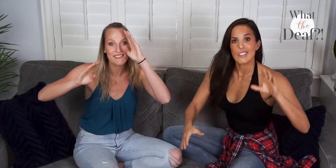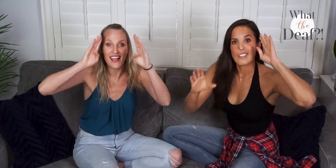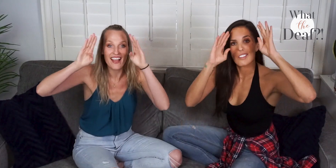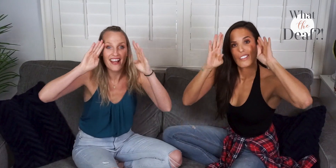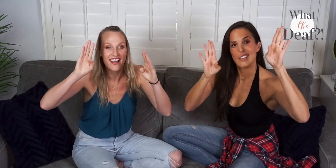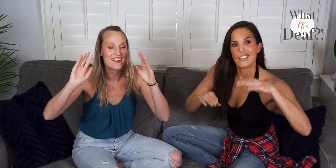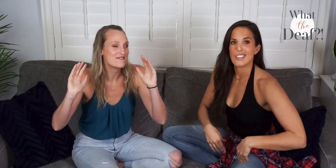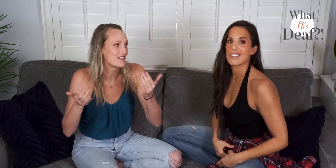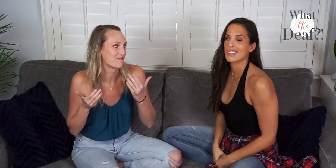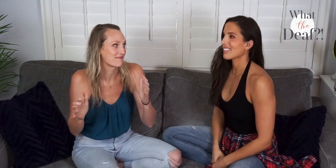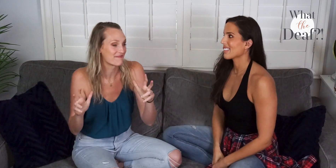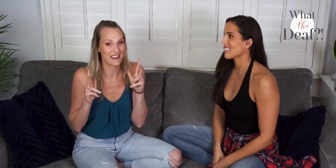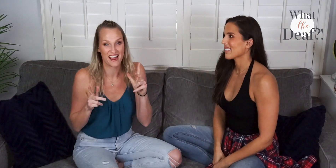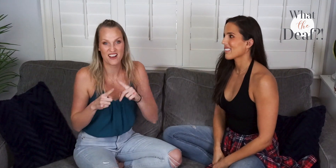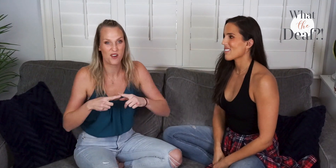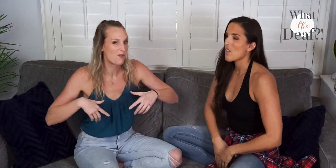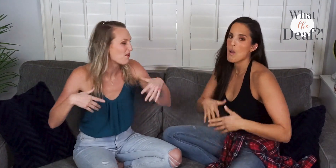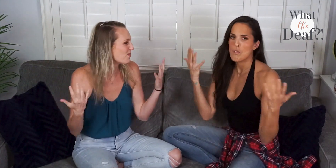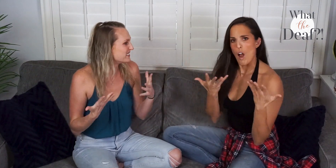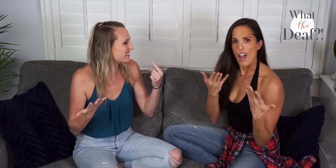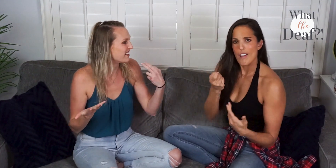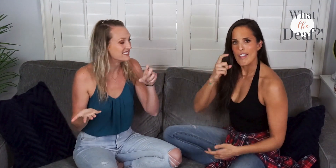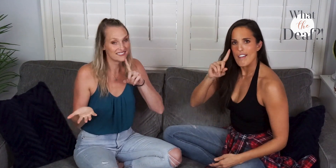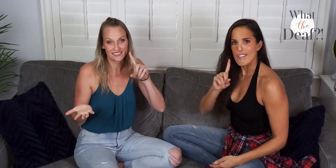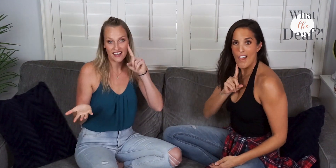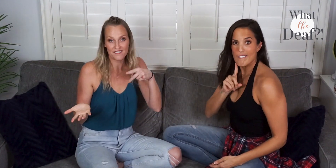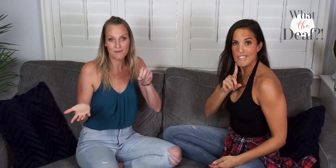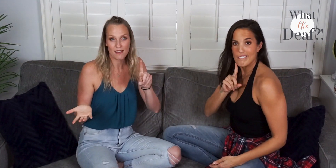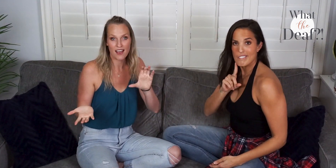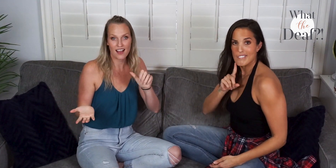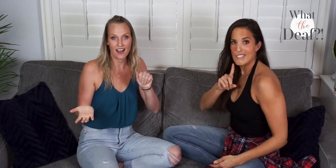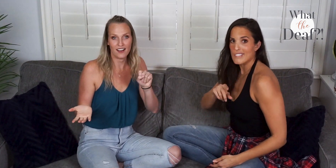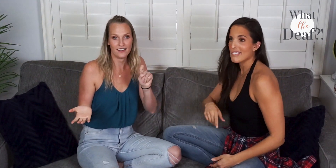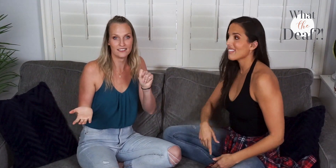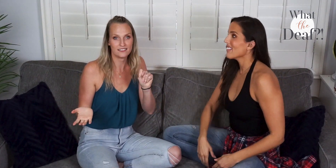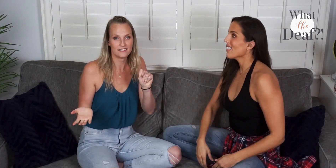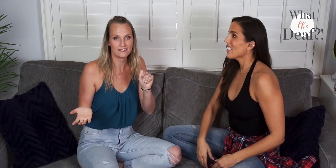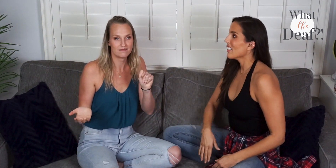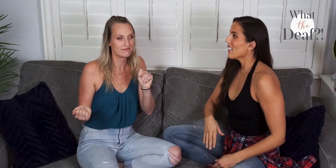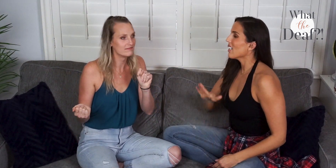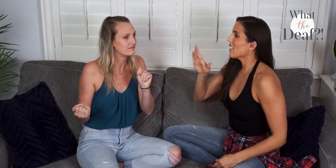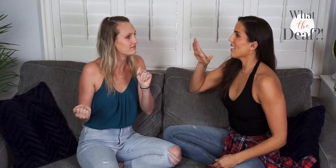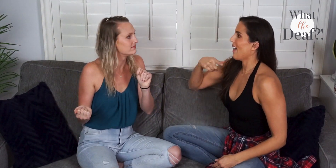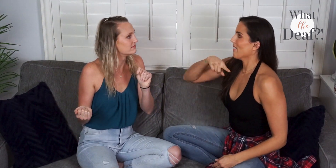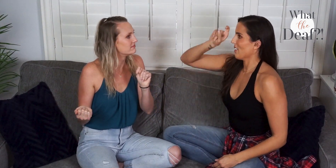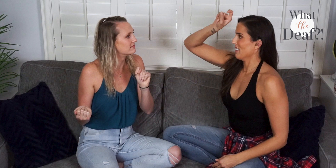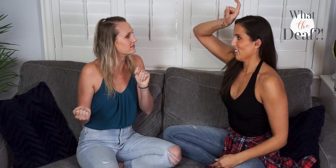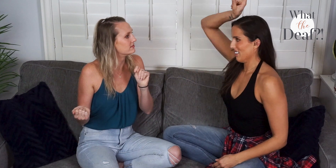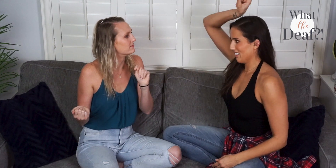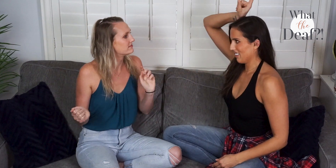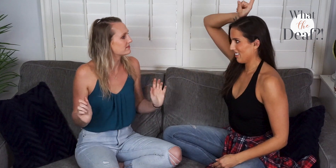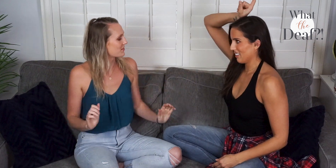Hey. Welcome back to What the Deaf?! Podcast. Hey I have a question.